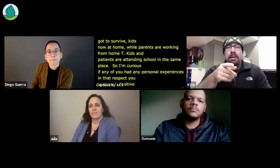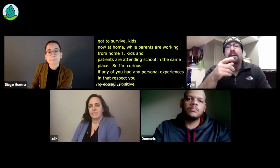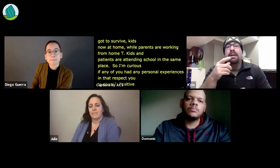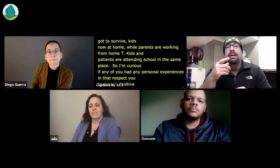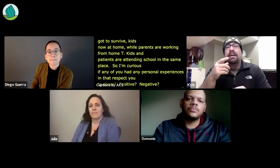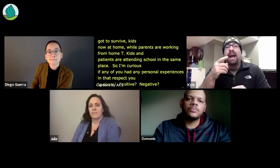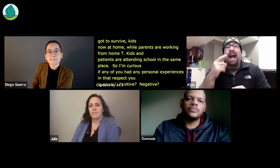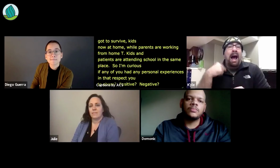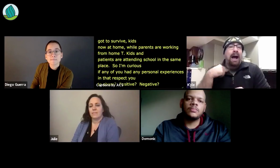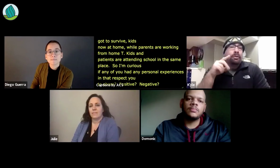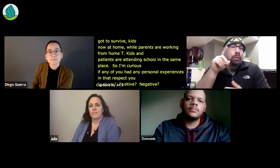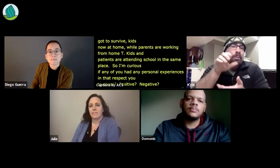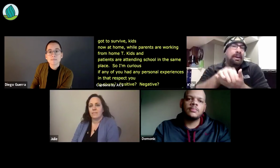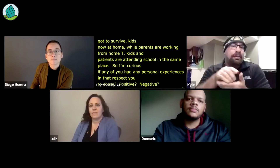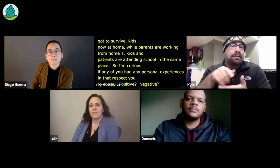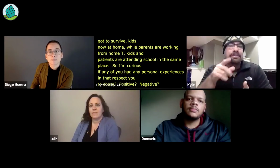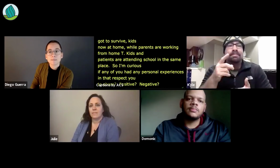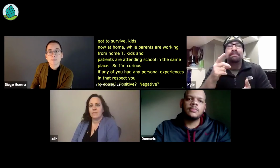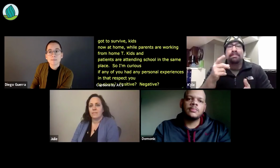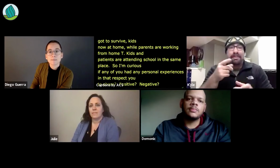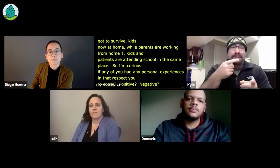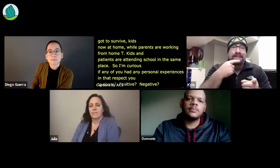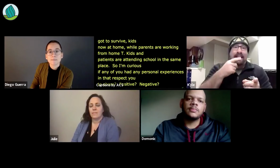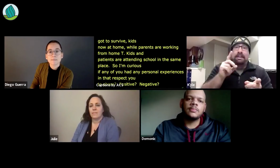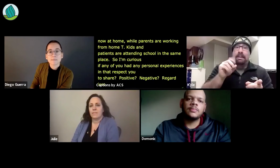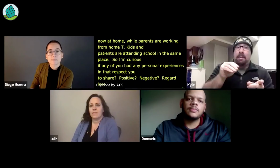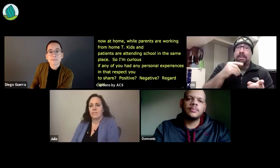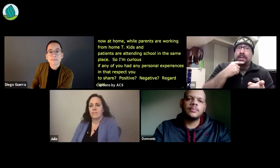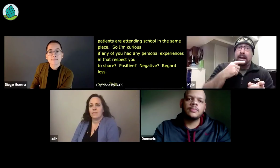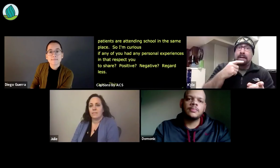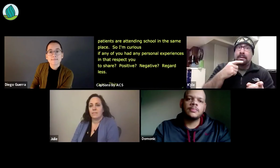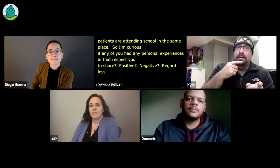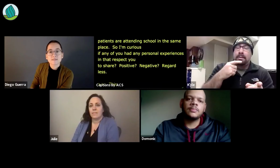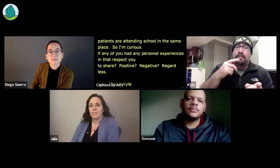I believe that as Dominic said the second EFC was